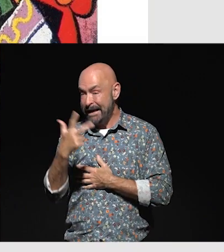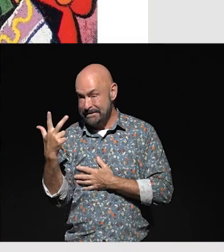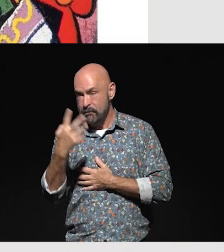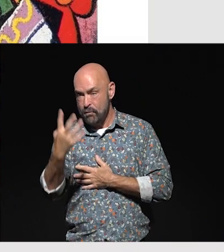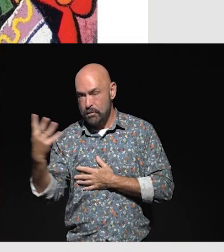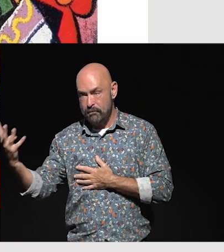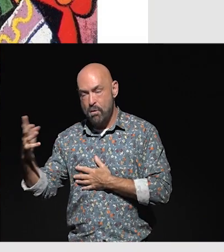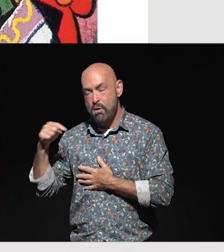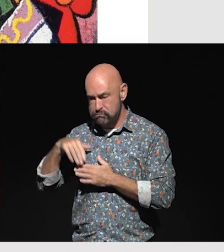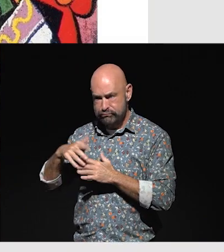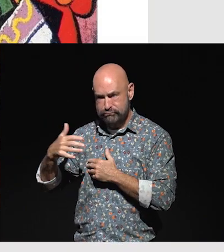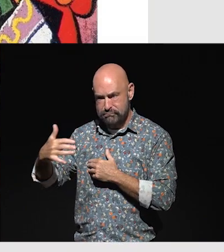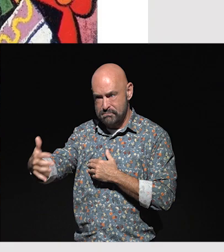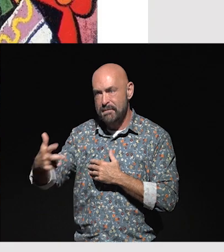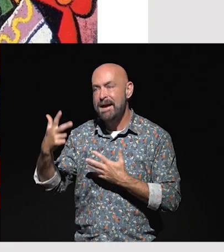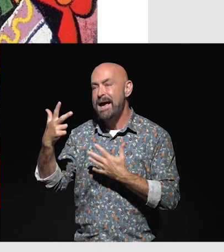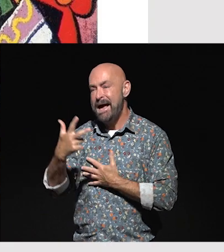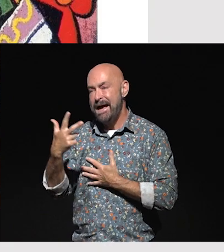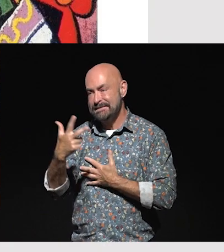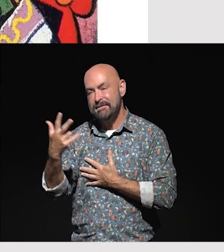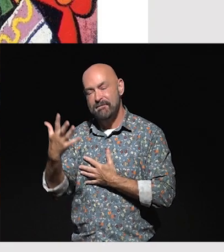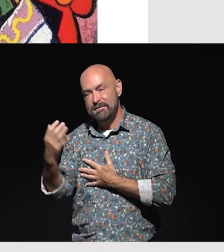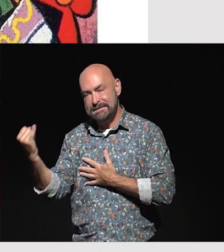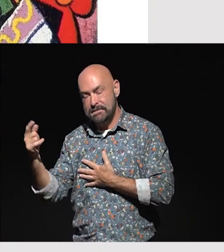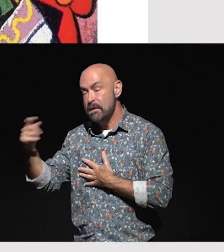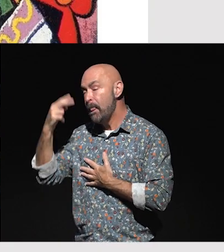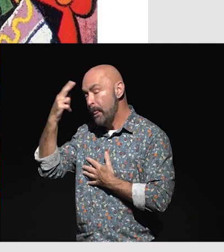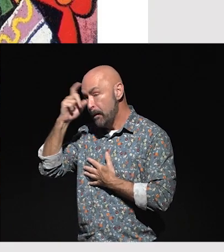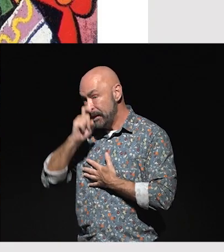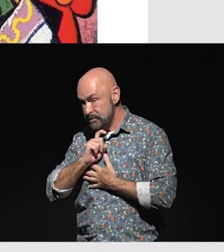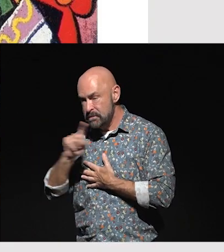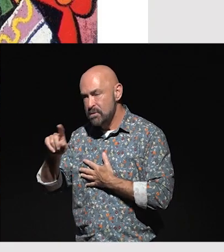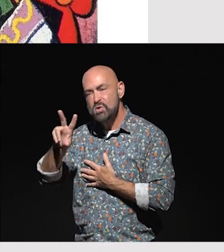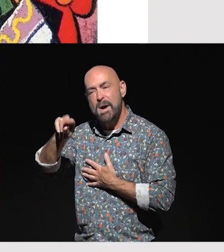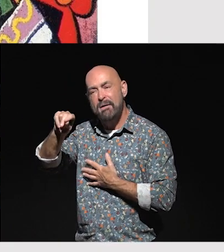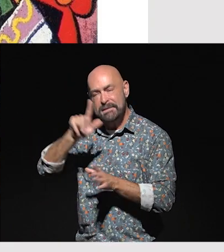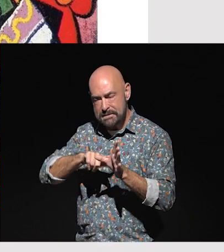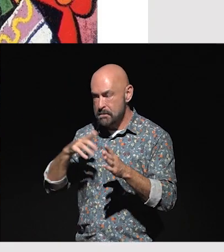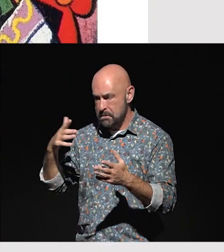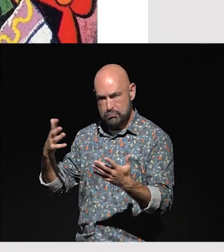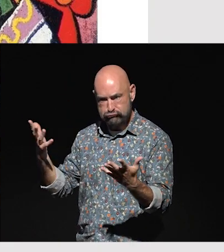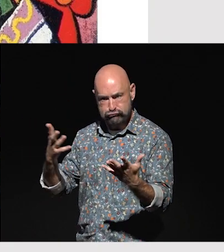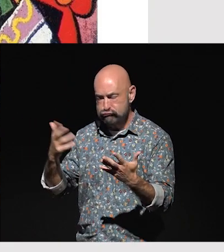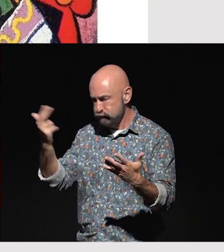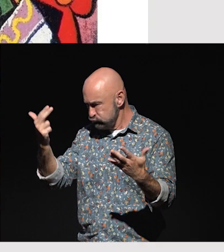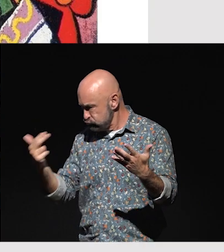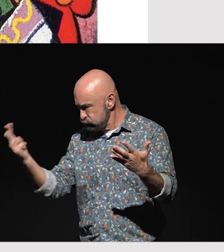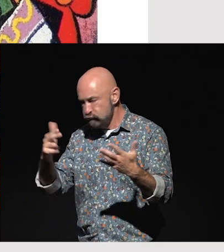and finished in 1856, a painting of 12 years in its creation.